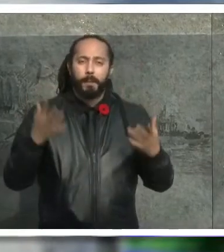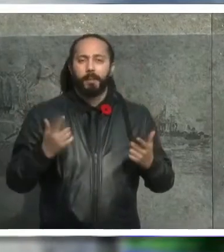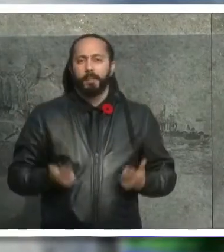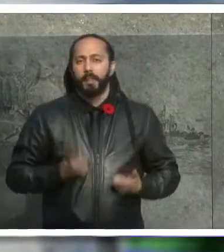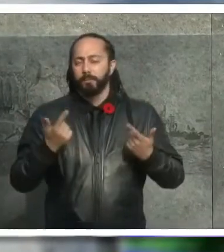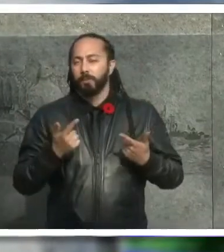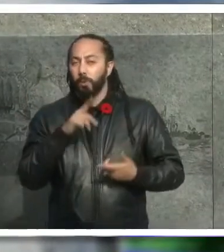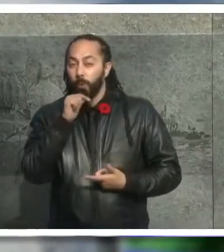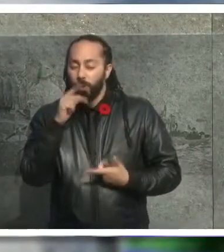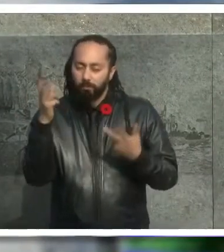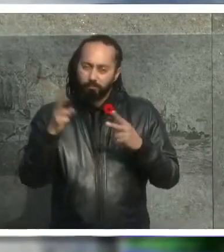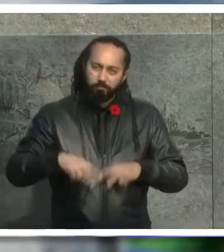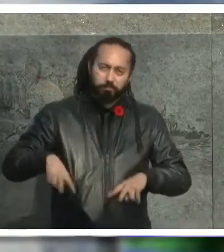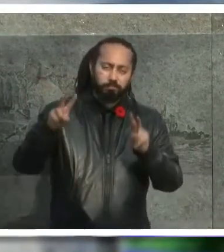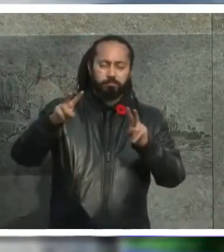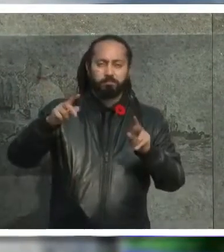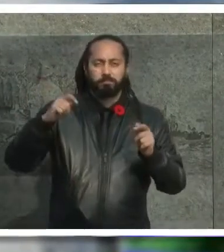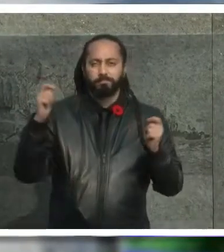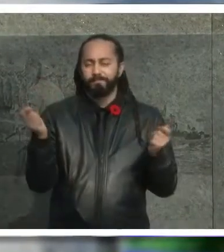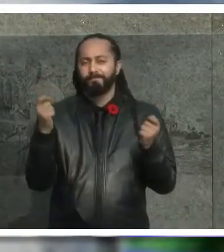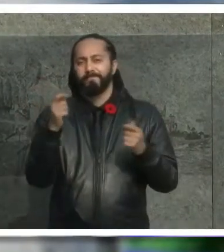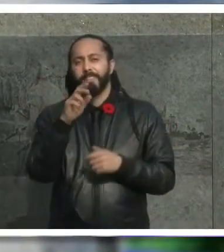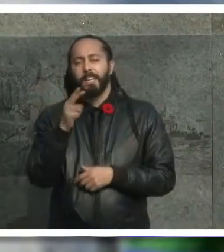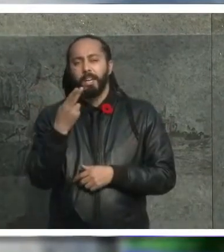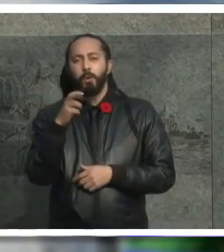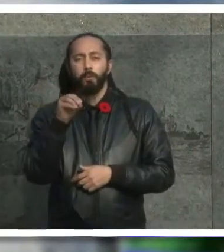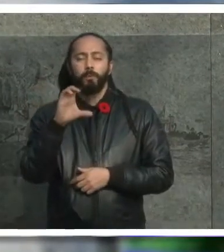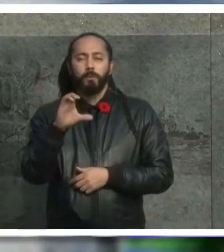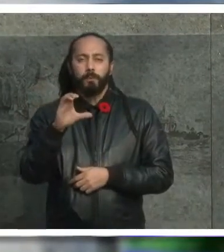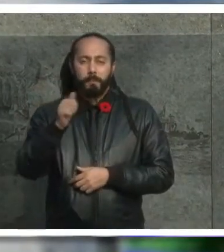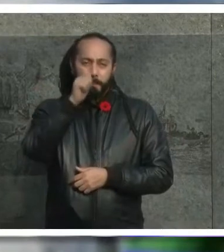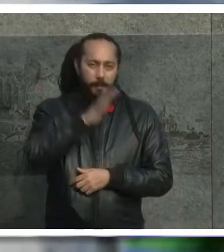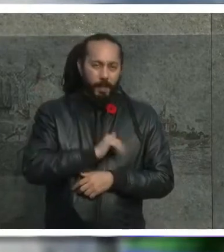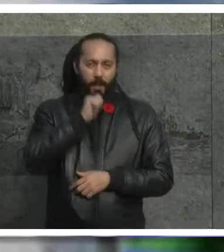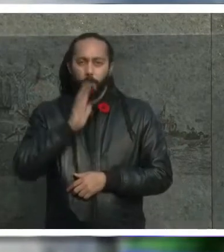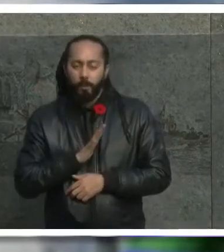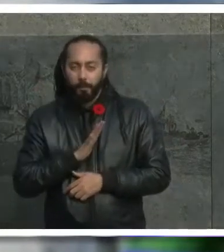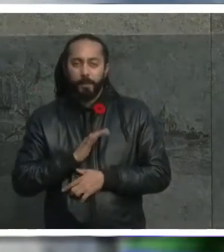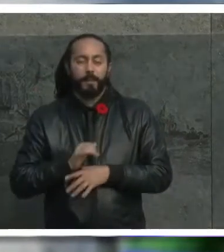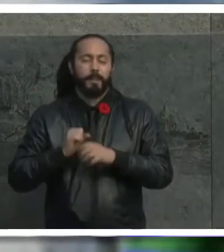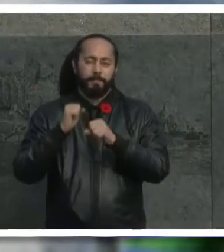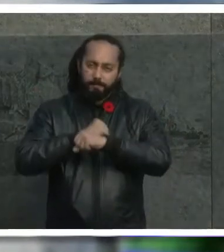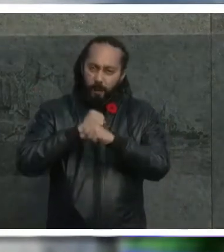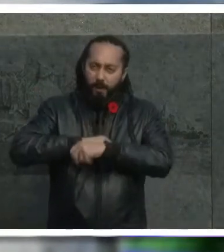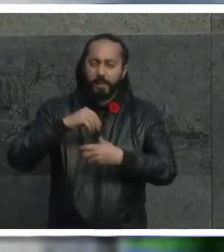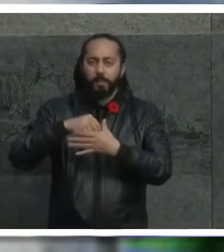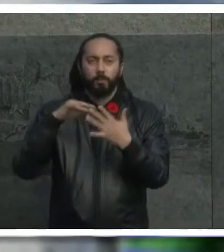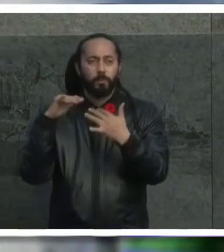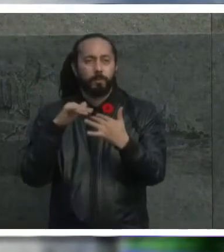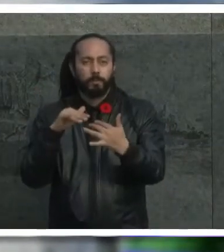her Honour and Lieutenant Governor. Today we honour the lives of the many heroic men and women